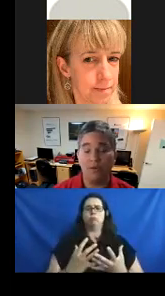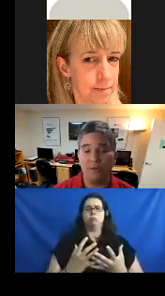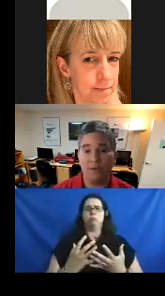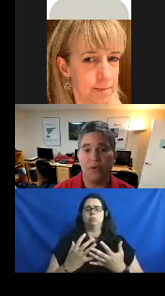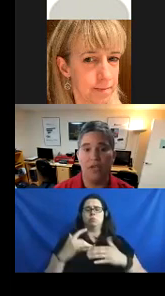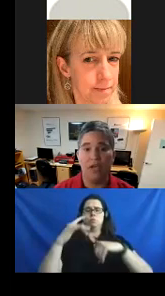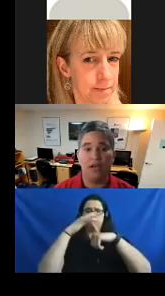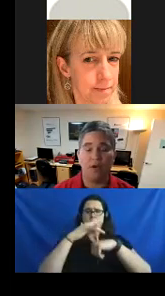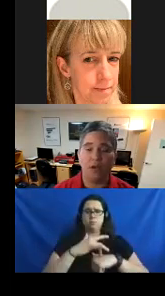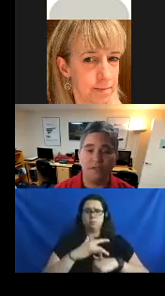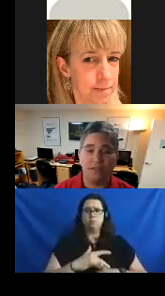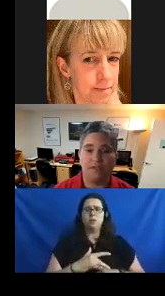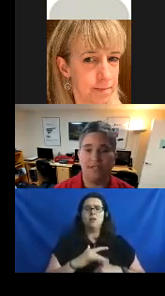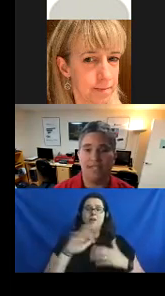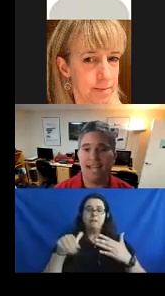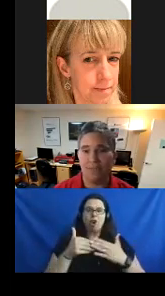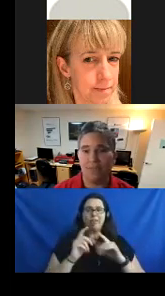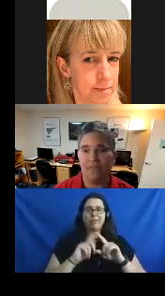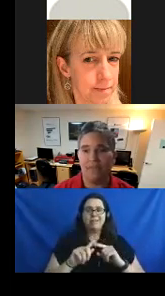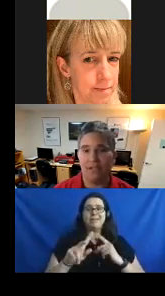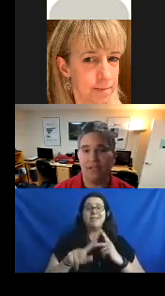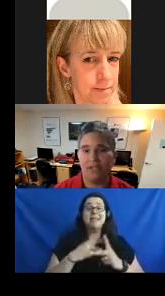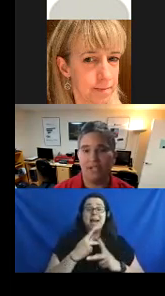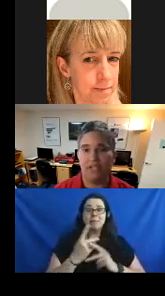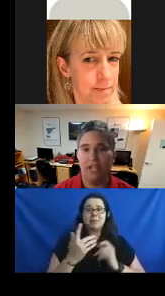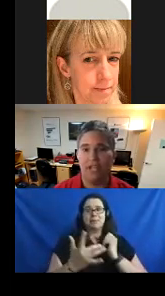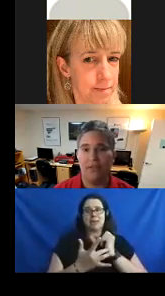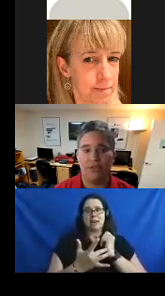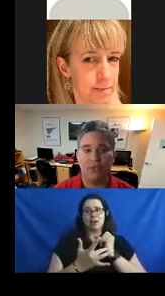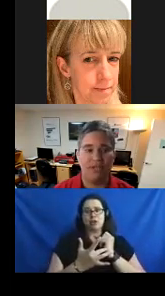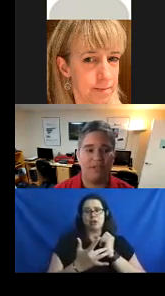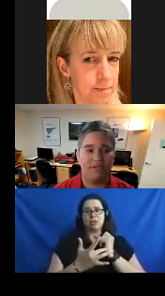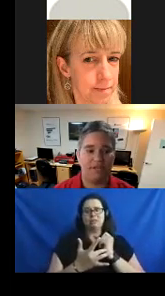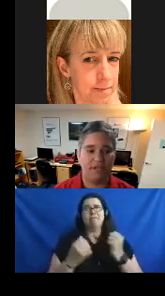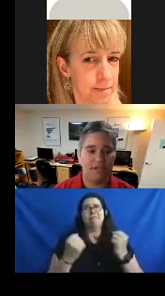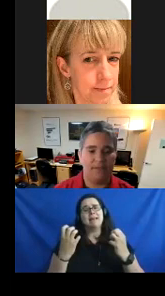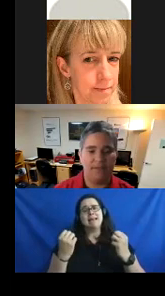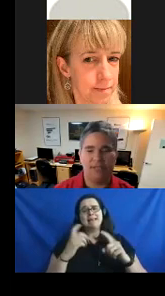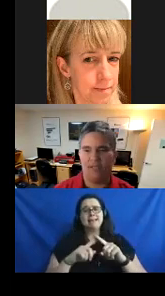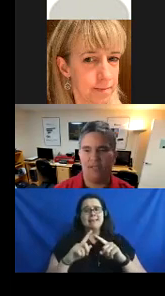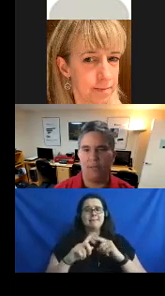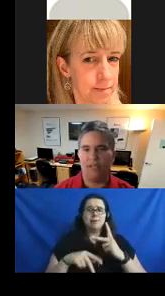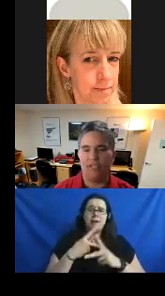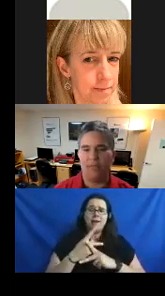OVERVIEW OF ALL OF THE DIFFERENT TYPES OF TECHNOLOGIES. THERE ARE SO MANY DIFFERENT -- YOU KNOW, WHEN WE GET TO